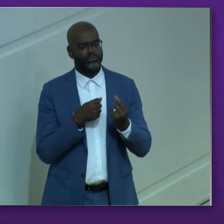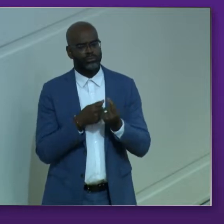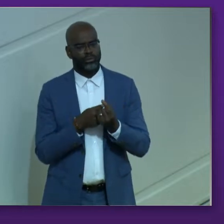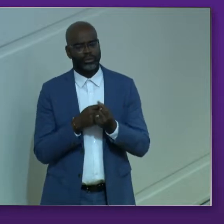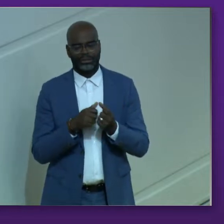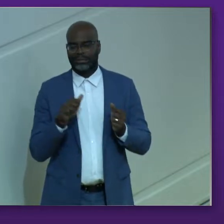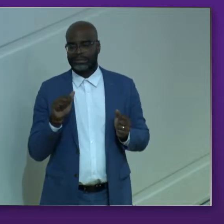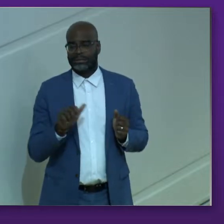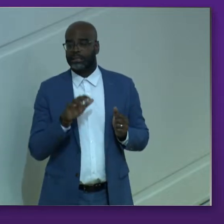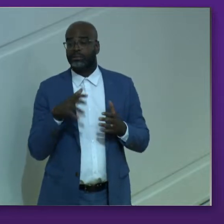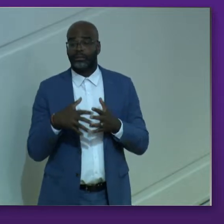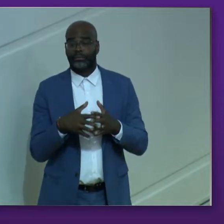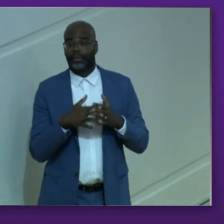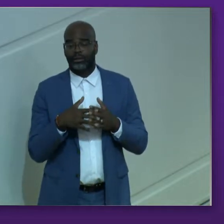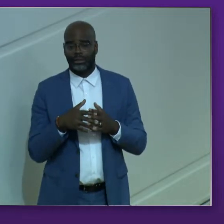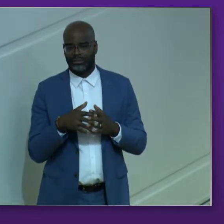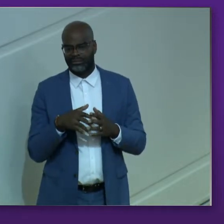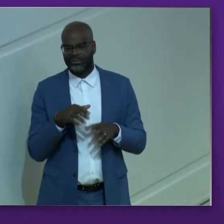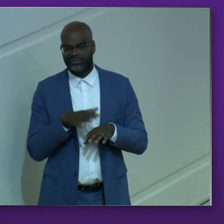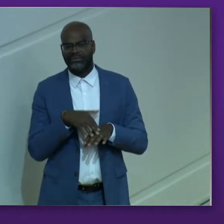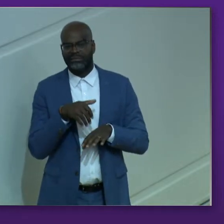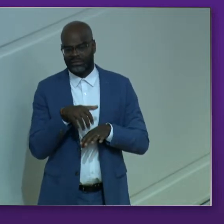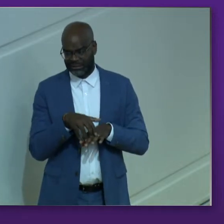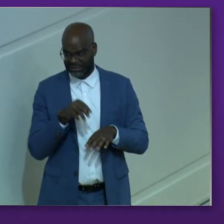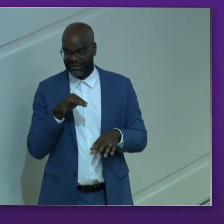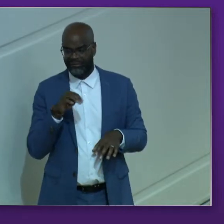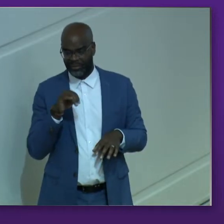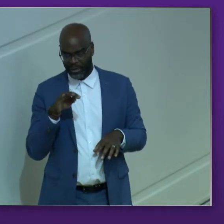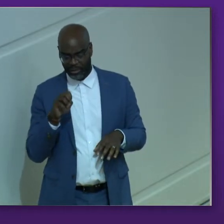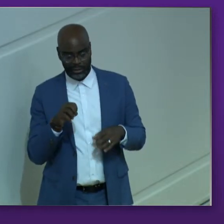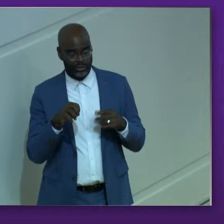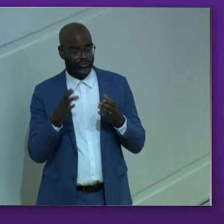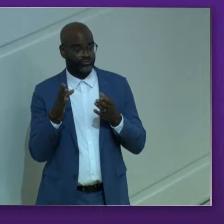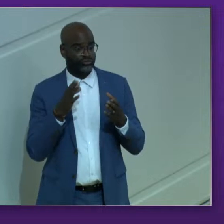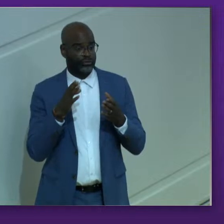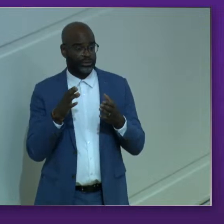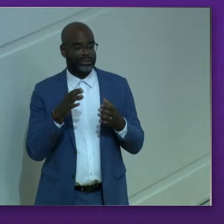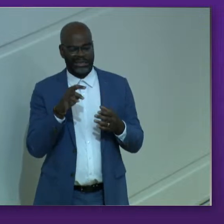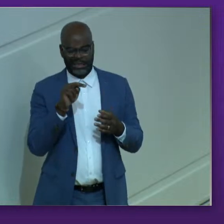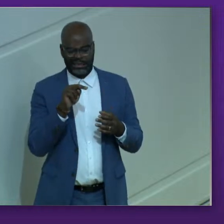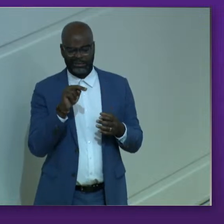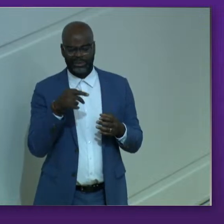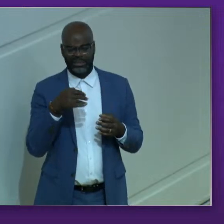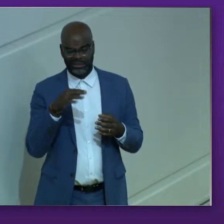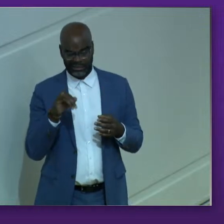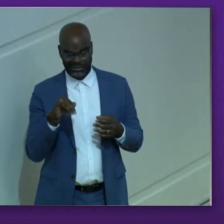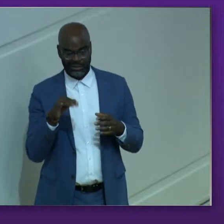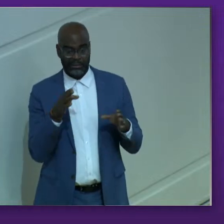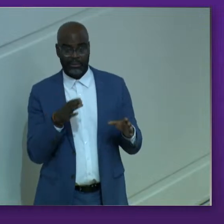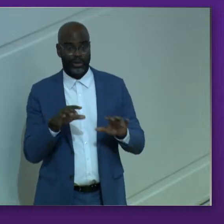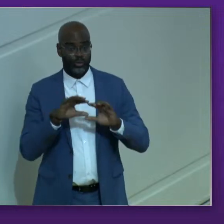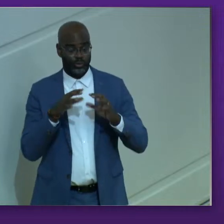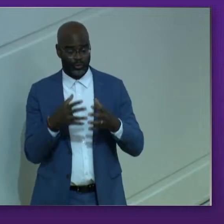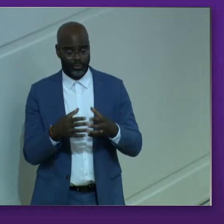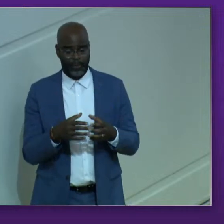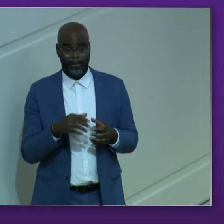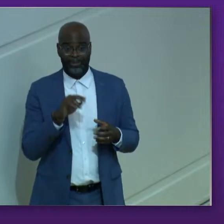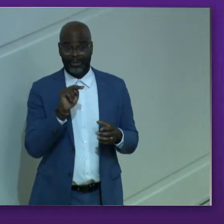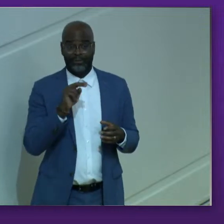NOTABLY THE INTERNATIONAL EDUCATION WEEK WHERE HER DEDICATION AND EXCEPTIONAL WORK